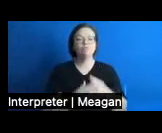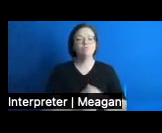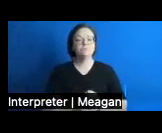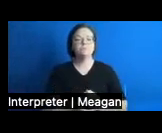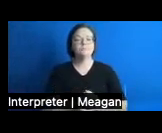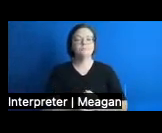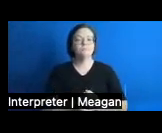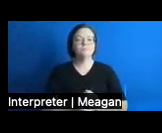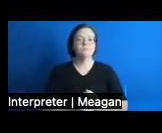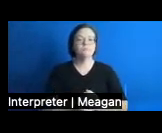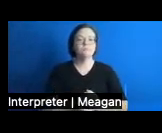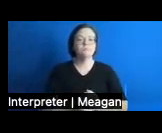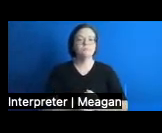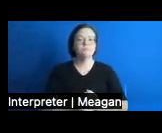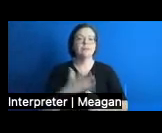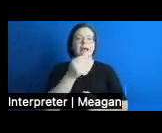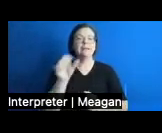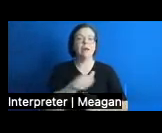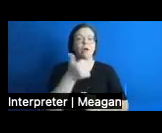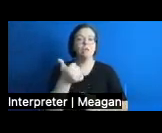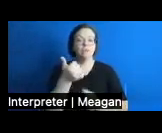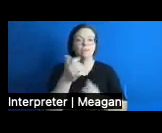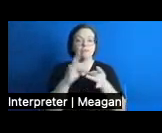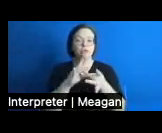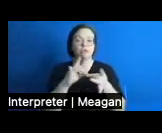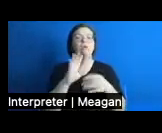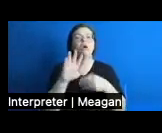Um, and the other thing I just want to mention is that we pay all of our featured poets, and